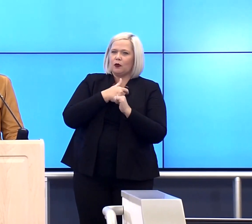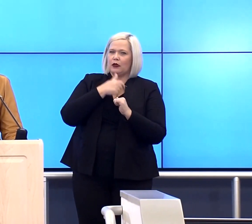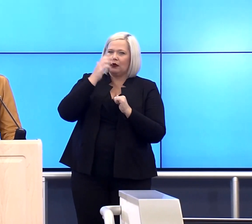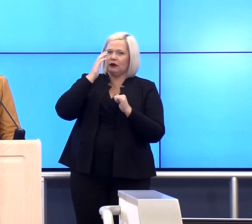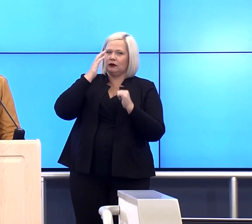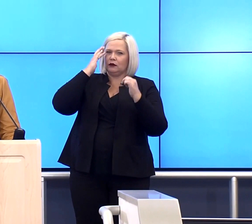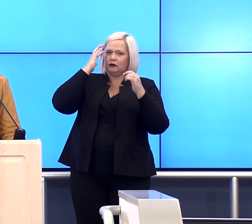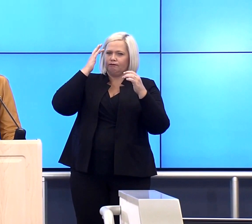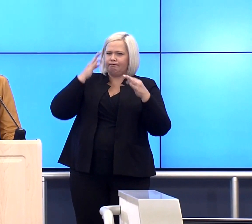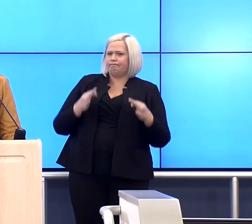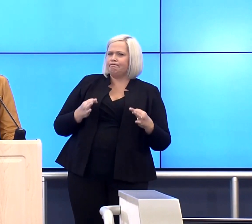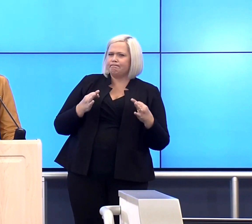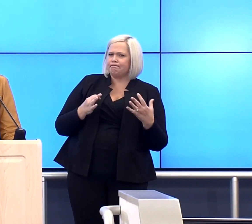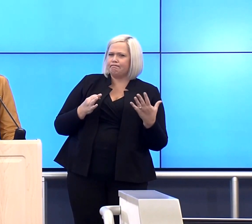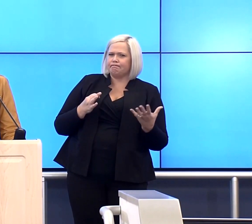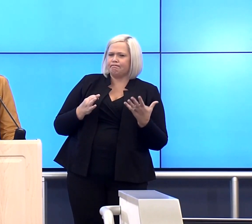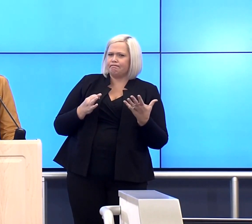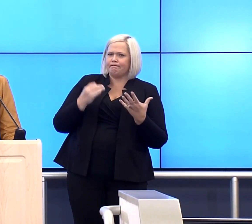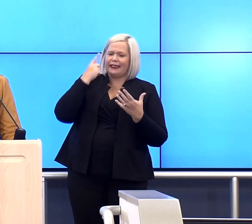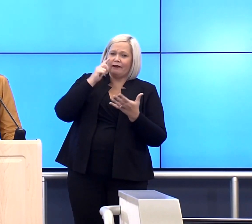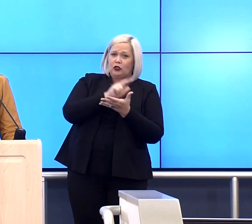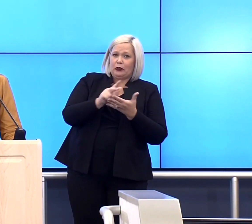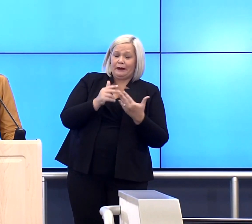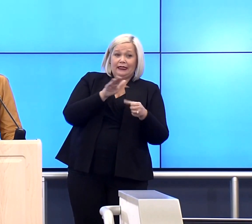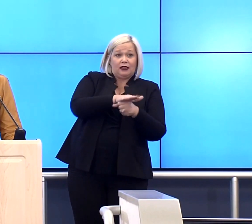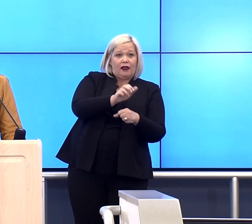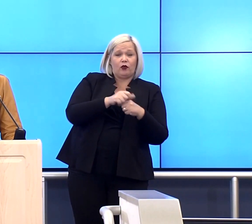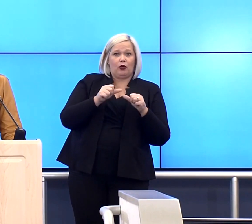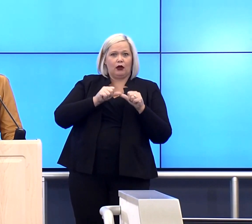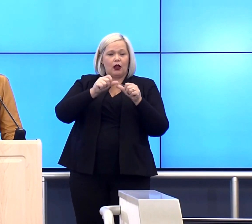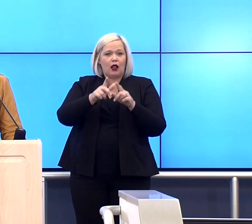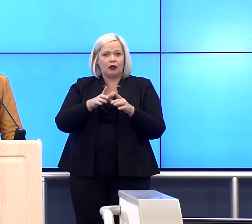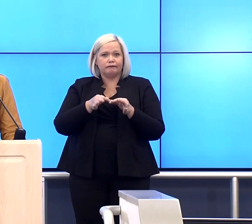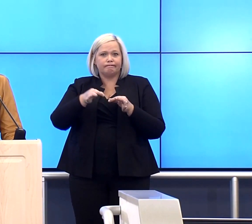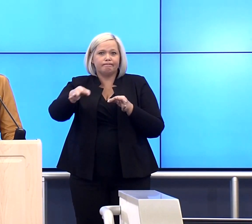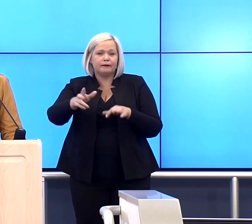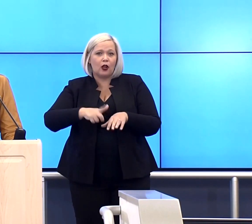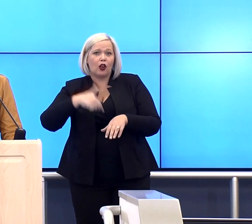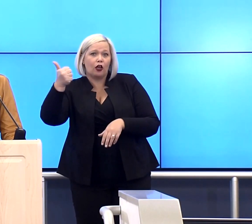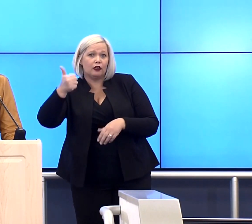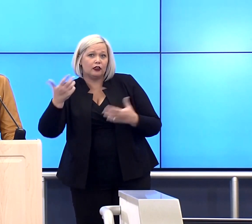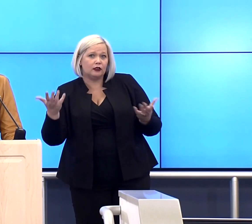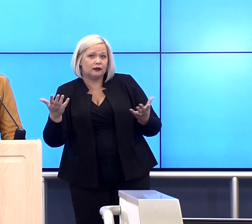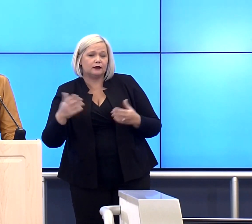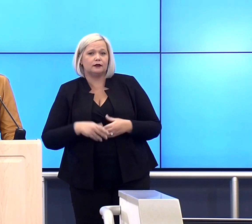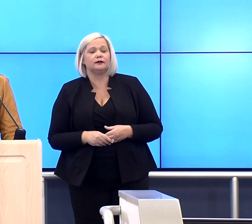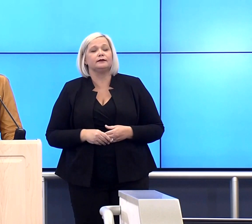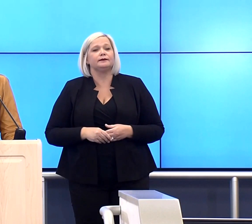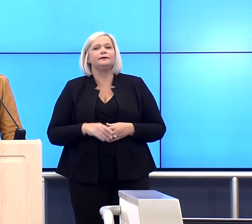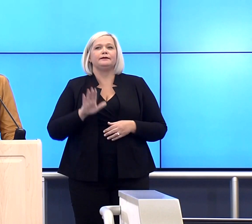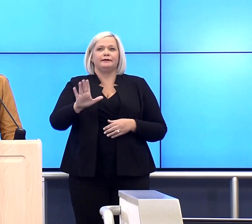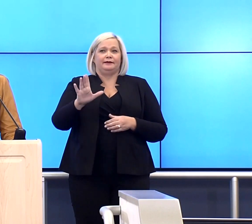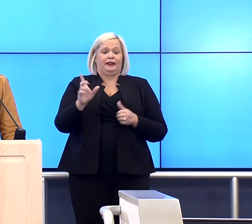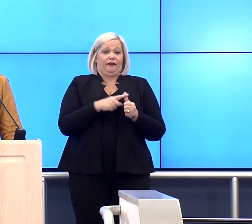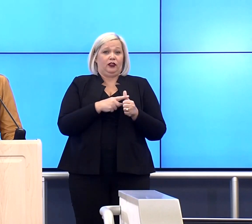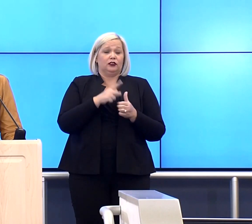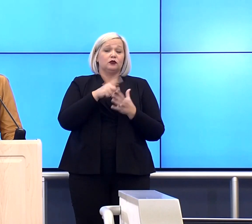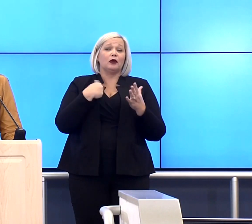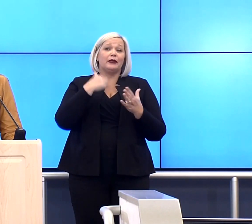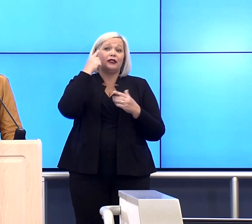MIGHT BE PUSHED PAST THAT. WHAT METRICS ARE WE WATCHING TO WHAT METRICS ARE WE WATCHING TO DETERMINE IF THREE WEEKS IS GOOD DETERMINE IF THREE WEEKS IS GOOD ENOUGH AND THEN IF WE HAVE TO ENOUGH AND THEN IF WE HAVE TO MOVE PAST THAT? MOVE PAST THAT? >> COUPLE POINTS, ERIC.